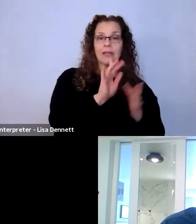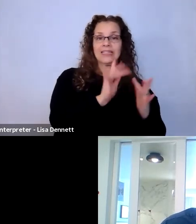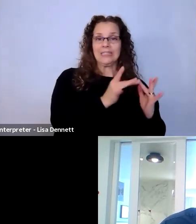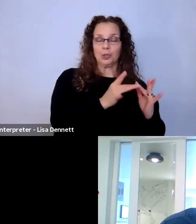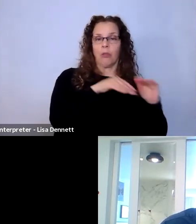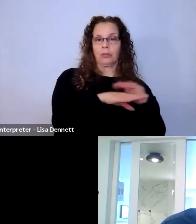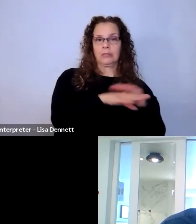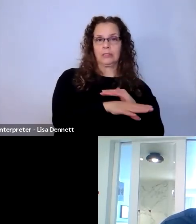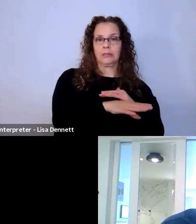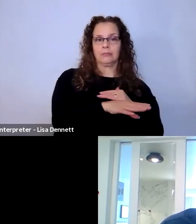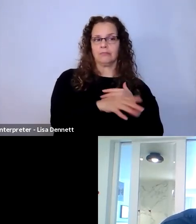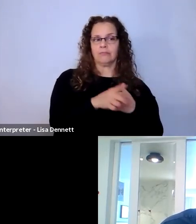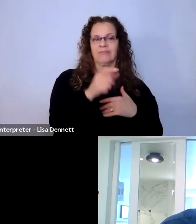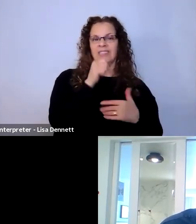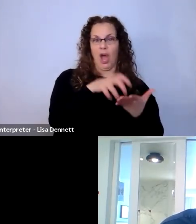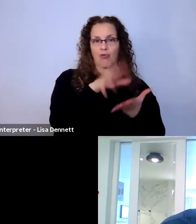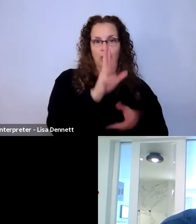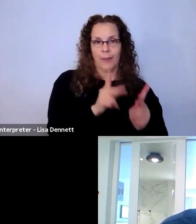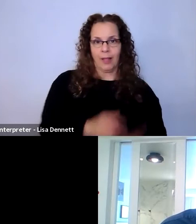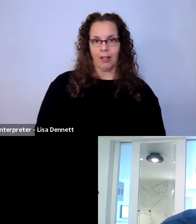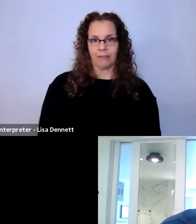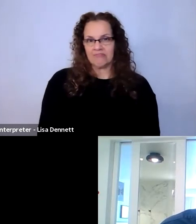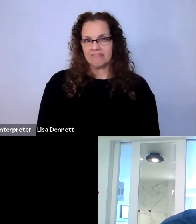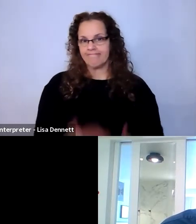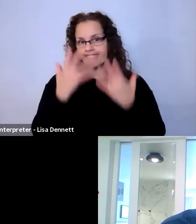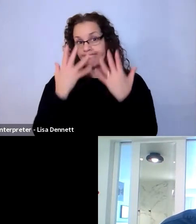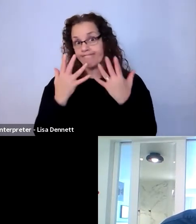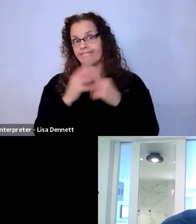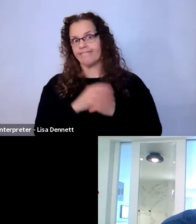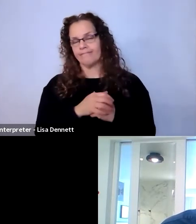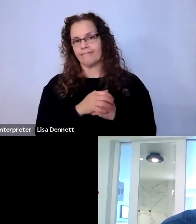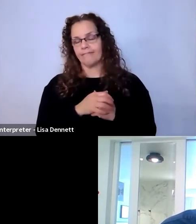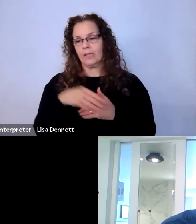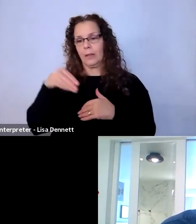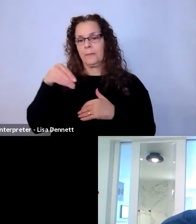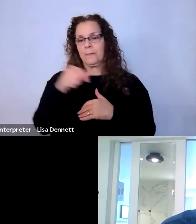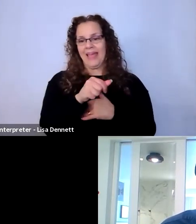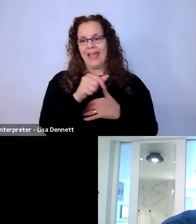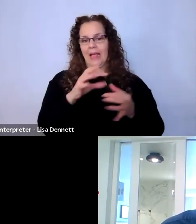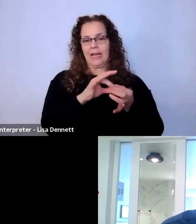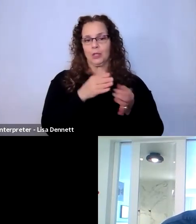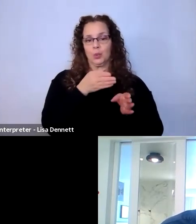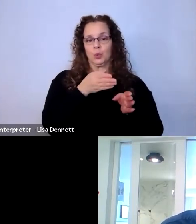Are the richest people in the world, unfortunately we don't like to pay and accessibility isn't always that high and people with this visual